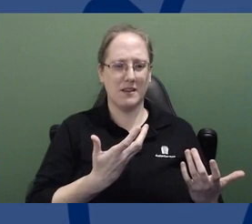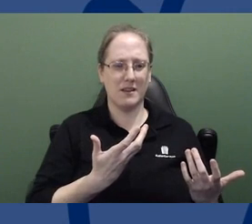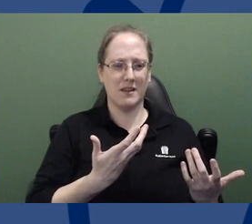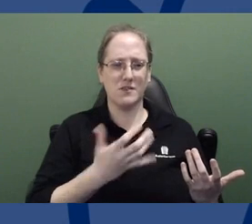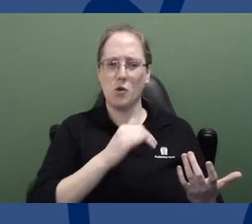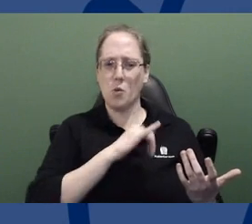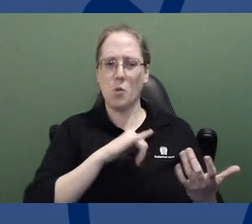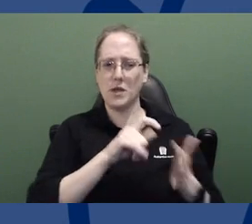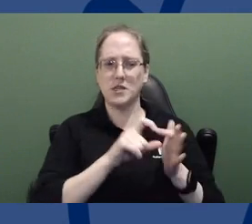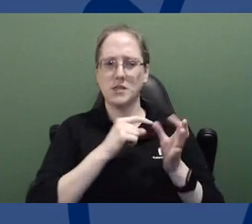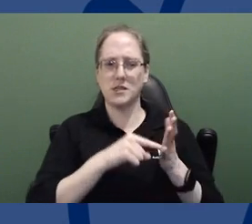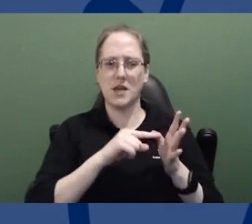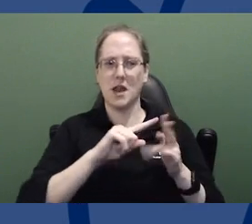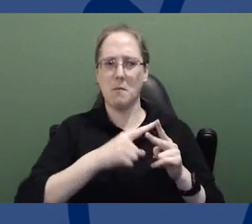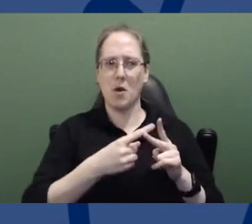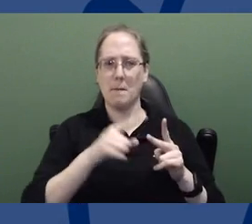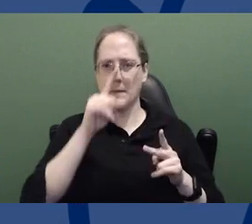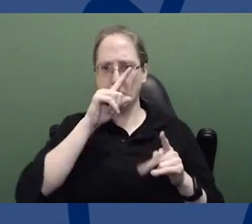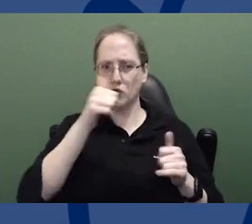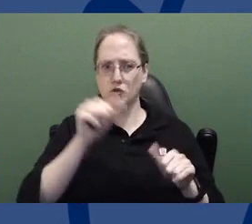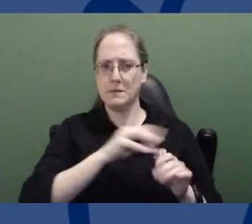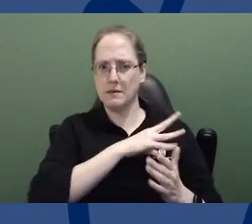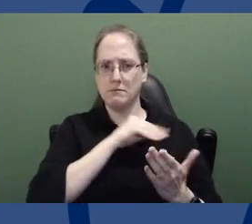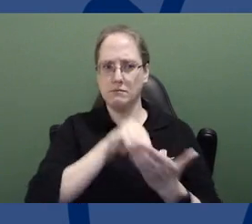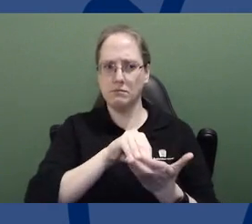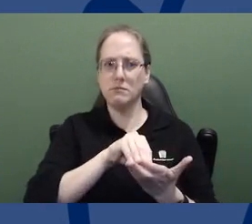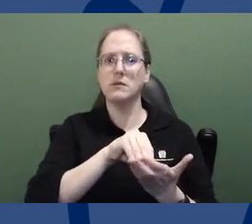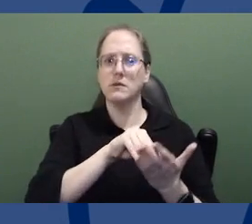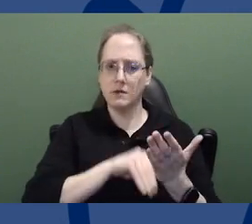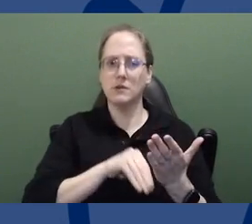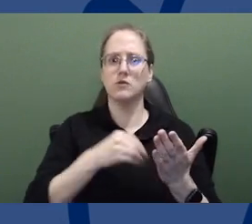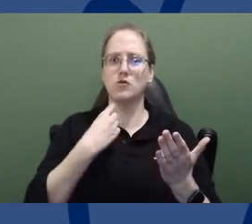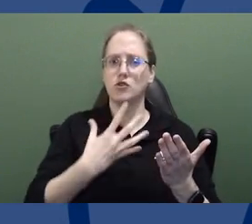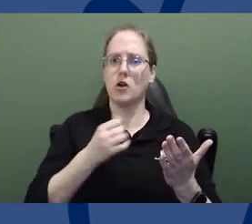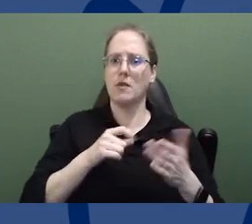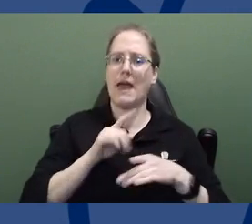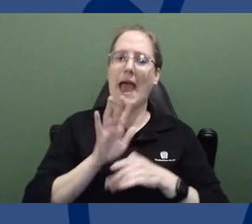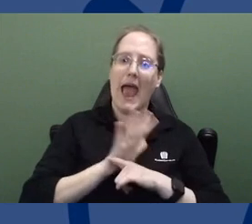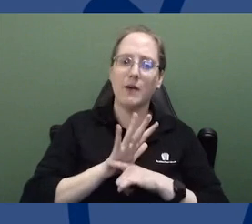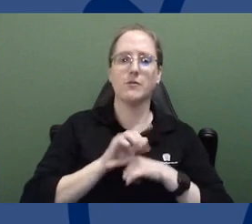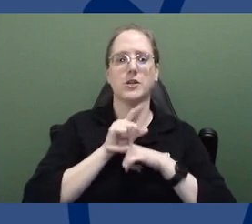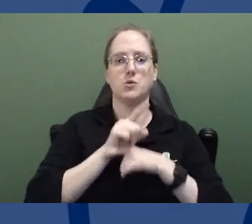to be using to provide their average weekly payroll amount. Michael, maybe that's a good